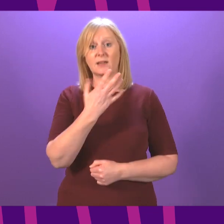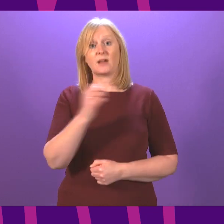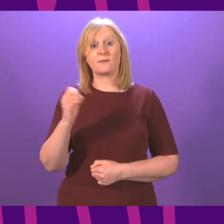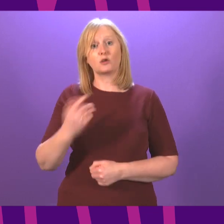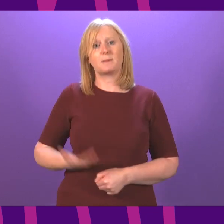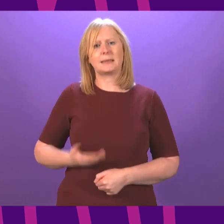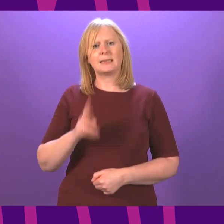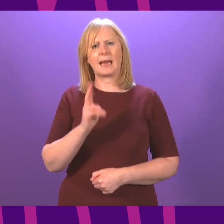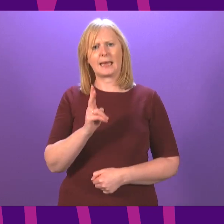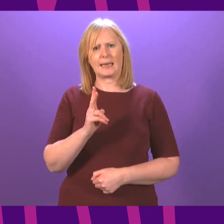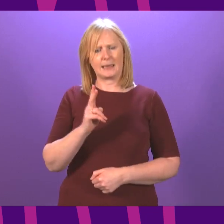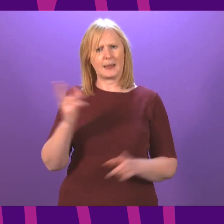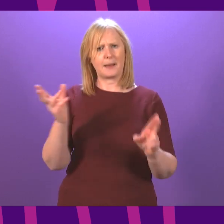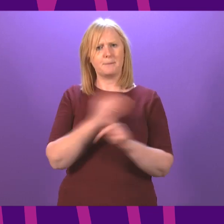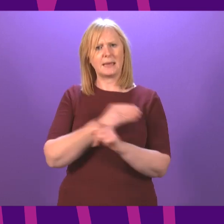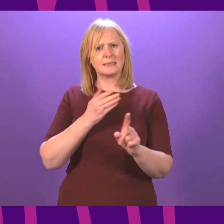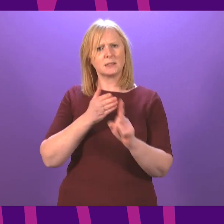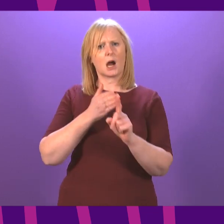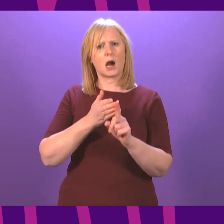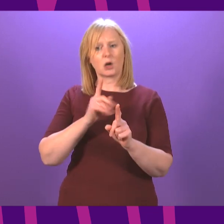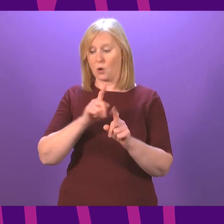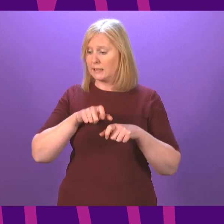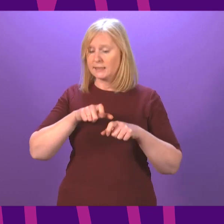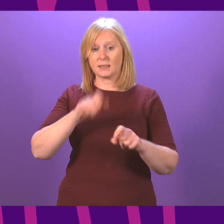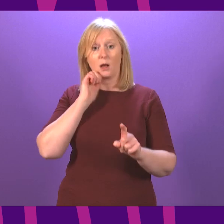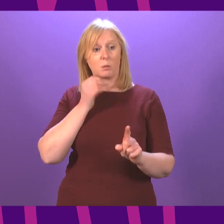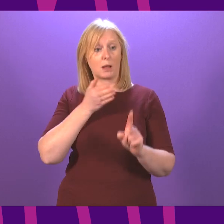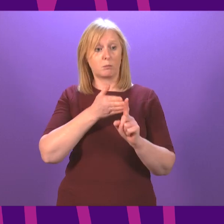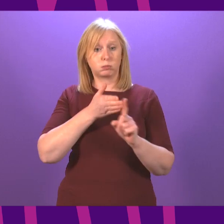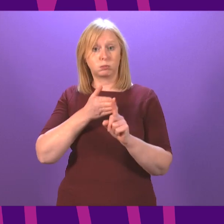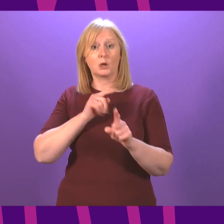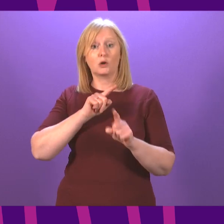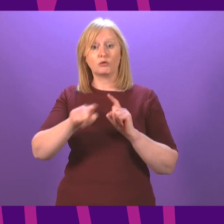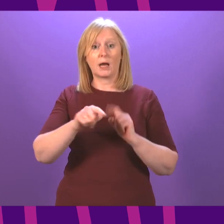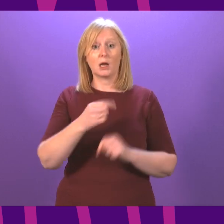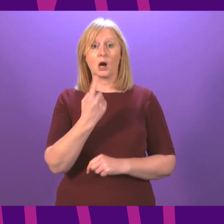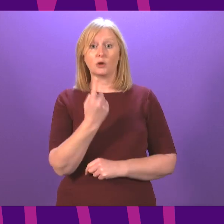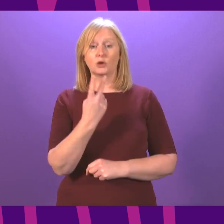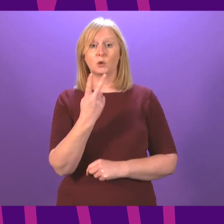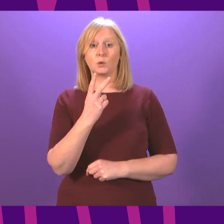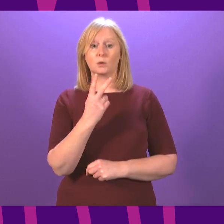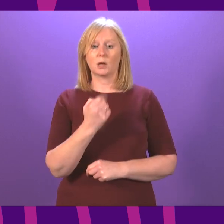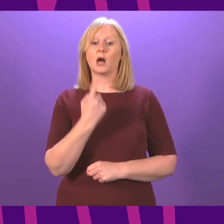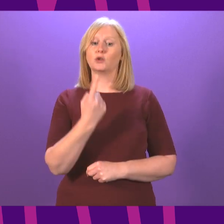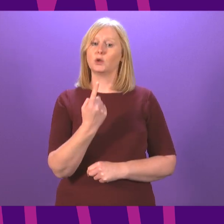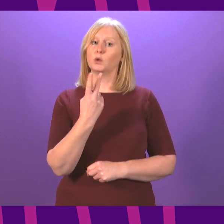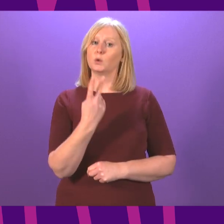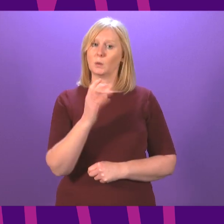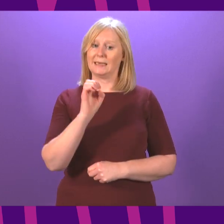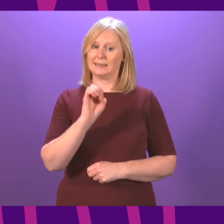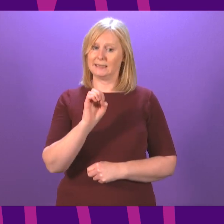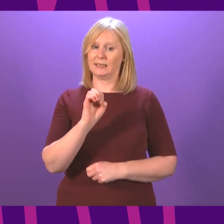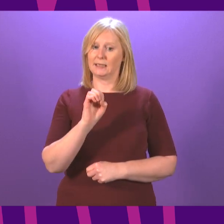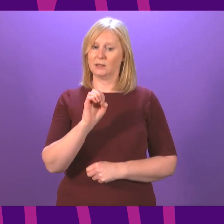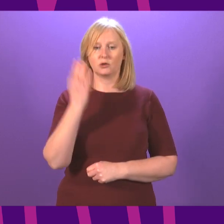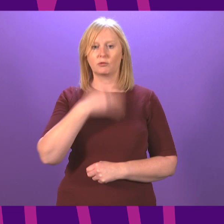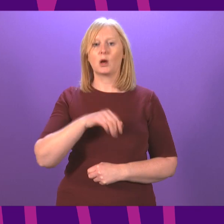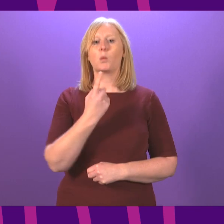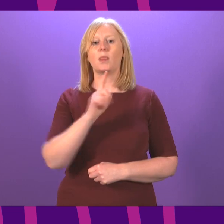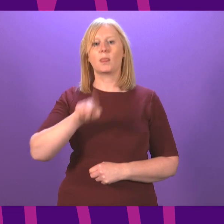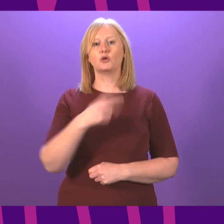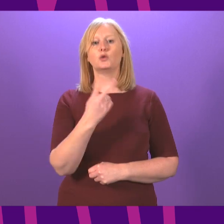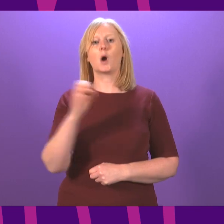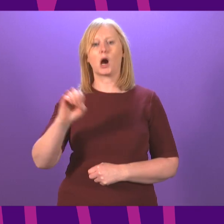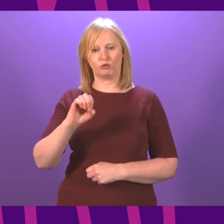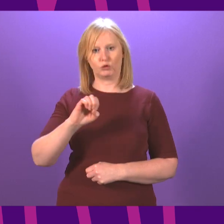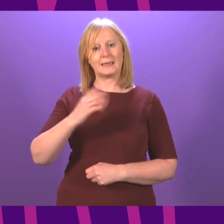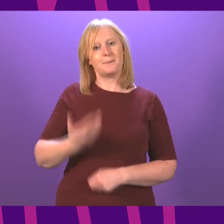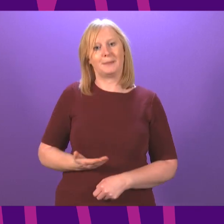are we still on course to meet the commitment to contact 1,200 businesses by the end of the year?